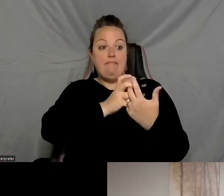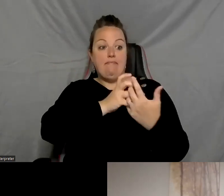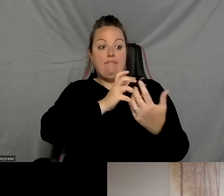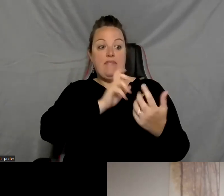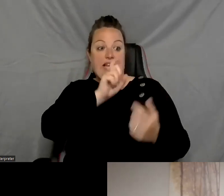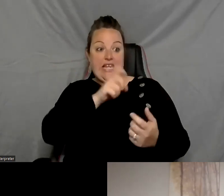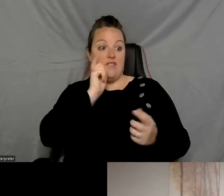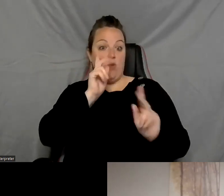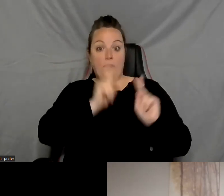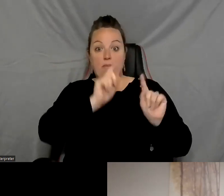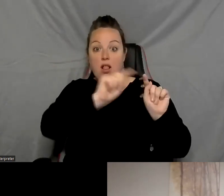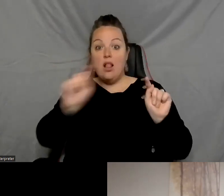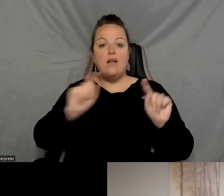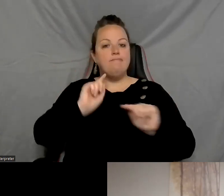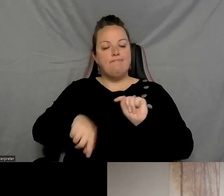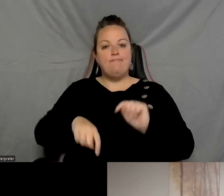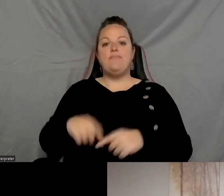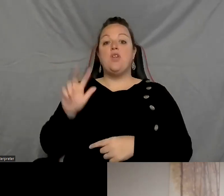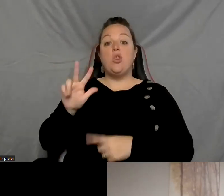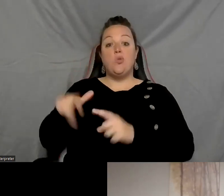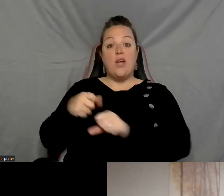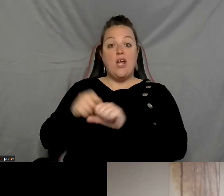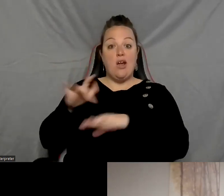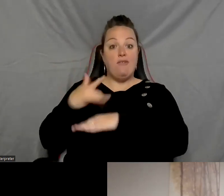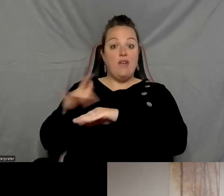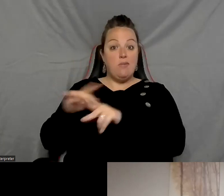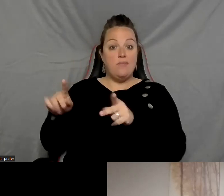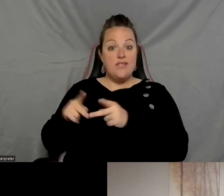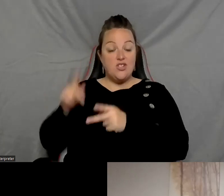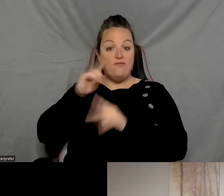I had a 3 year opening in our pediatric occupational therapy that resulted in me having to shut